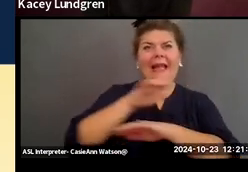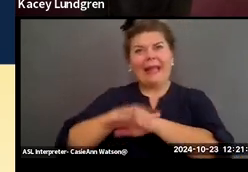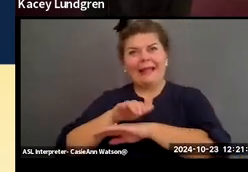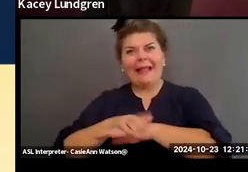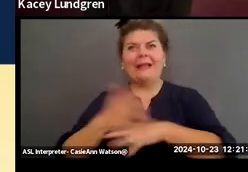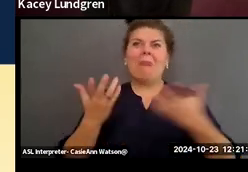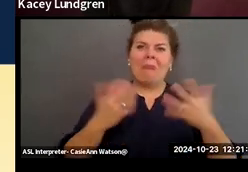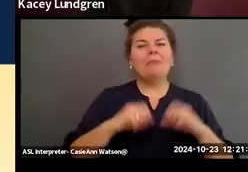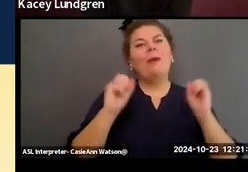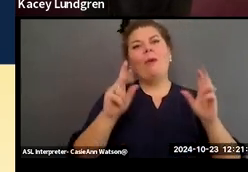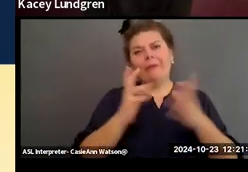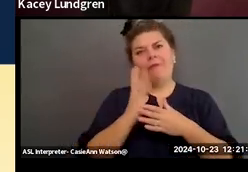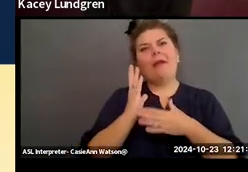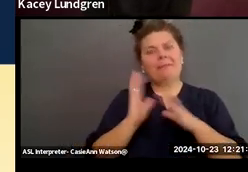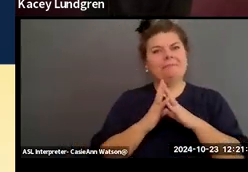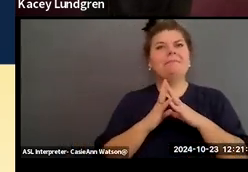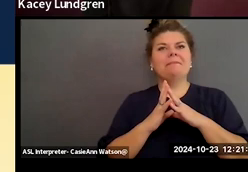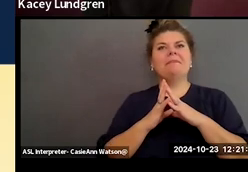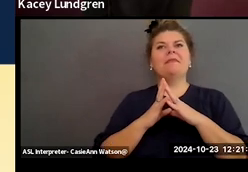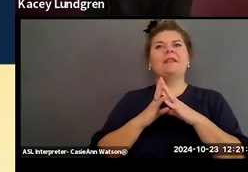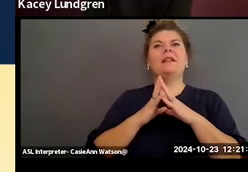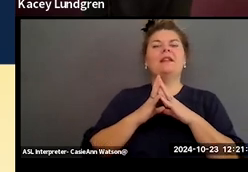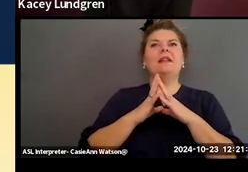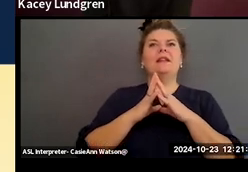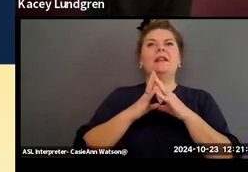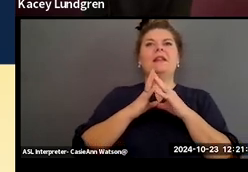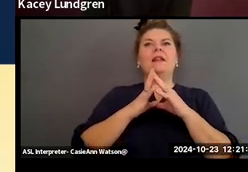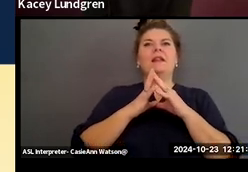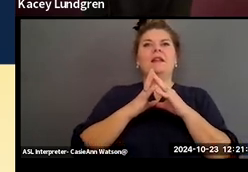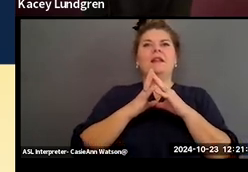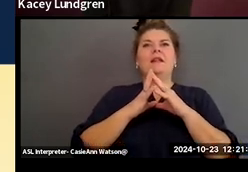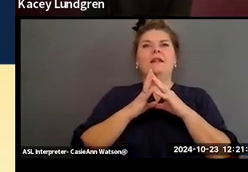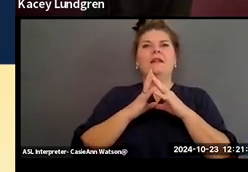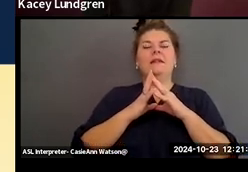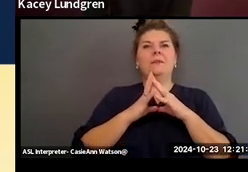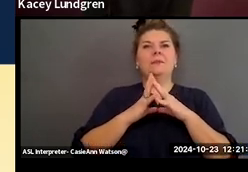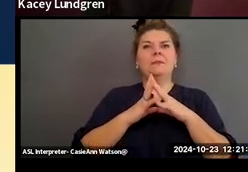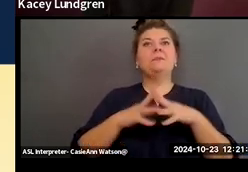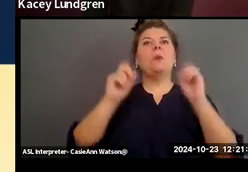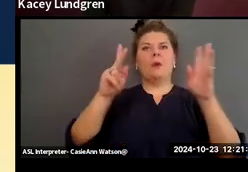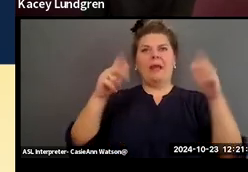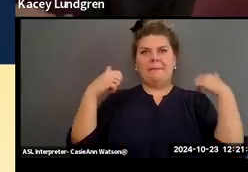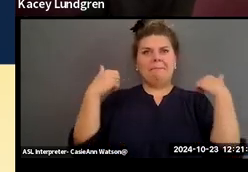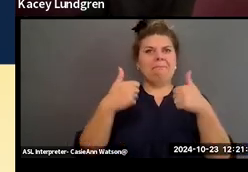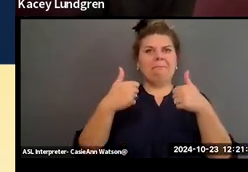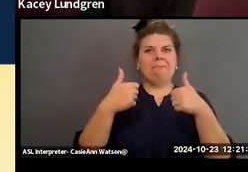All right, let's. How do I get this going? There we go. Okay, let's see.